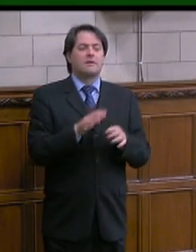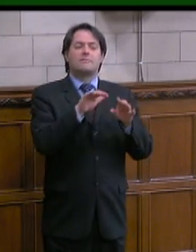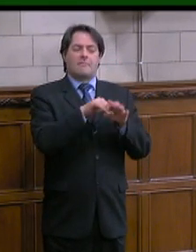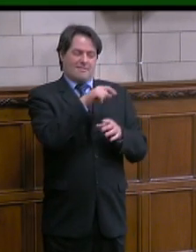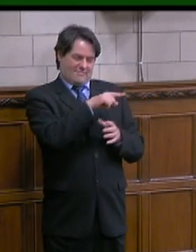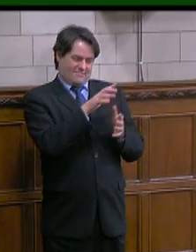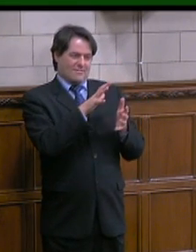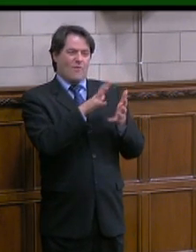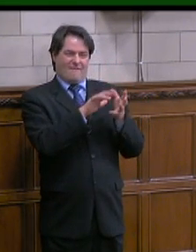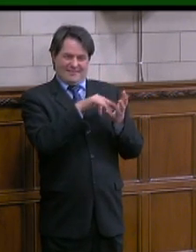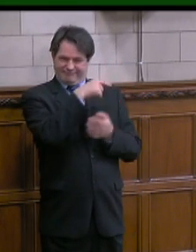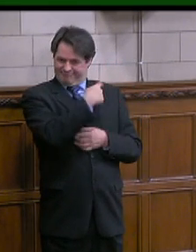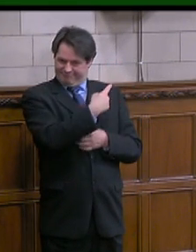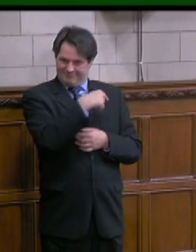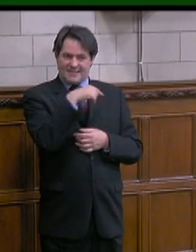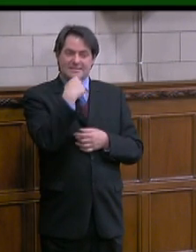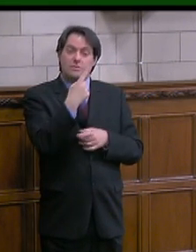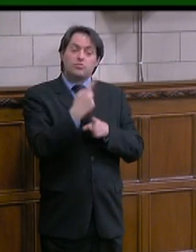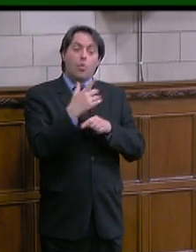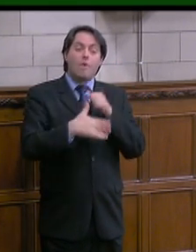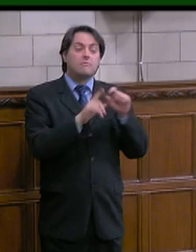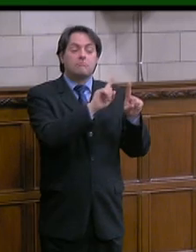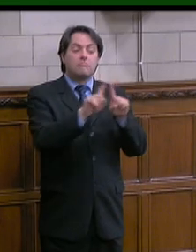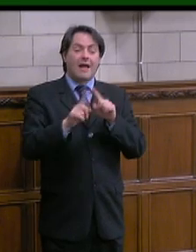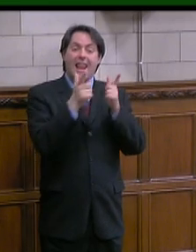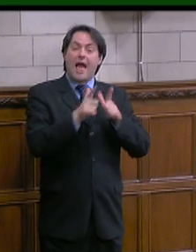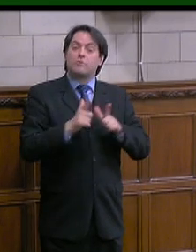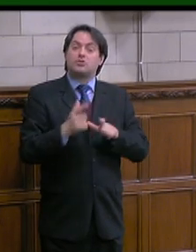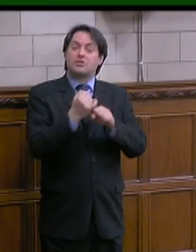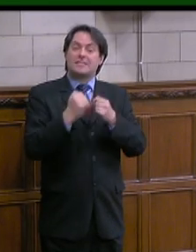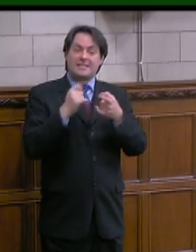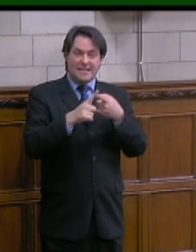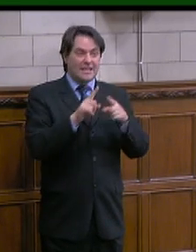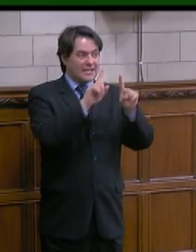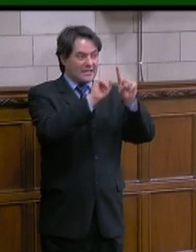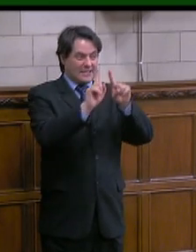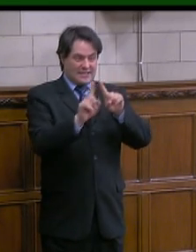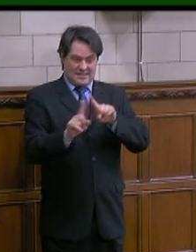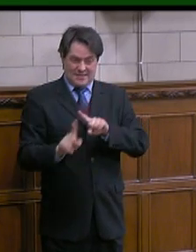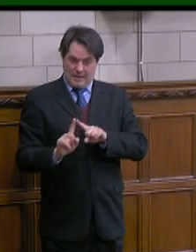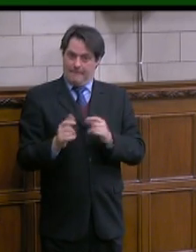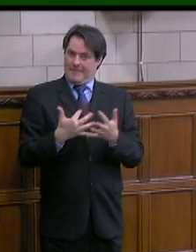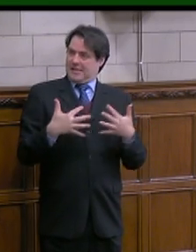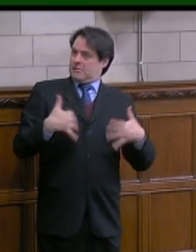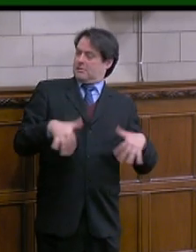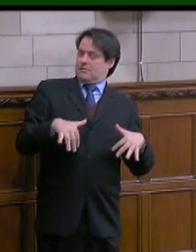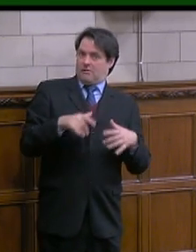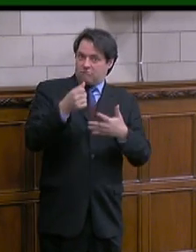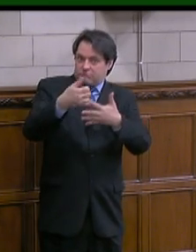Member for Waveney talked about the range of languages available at GCSE, which probably took many of us by surprise.